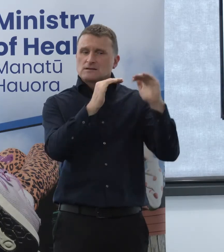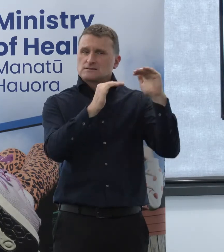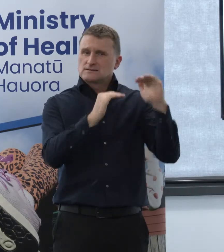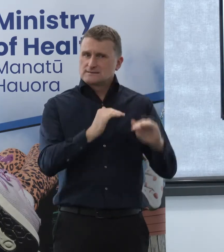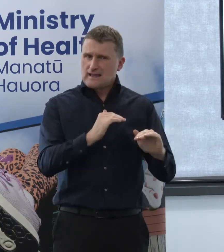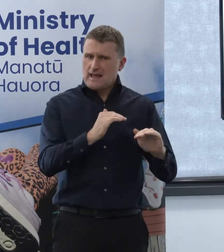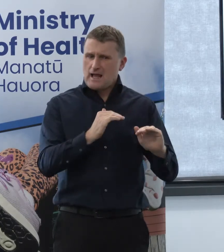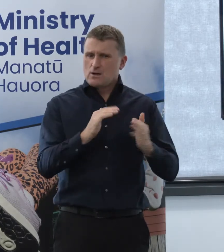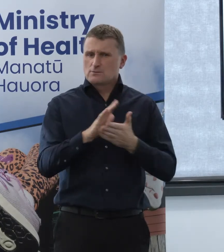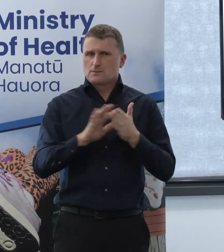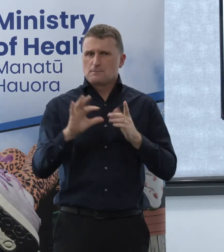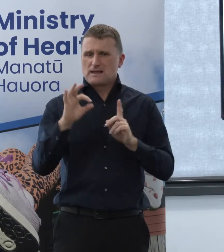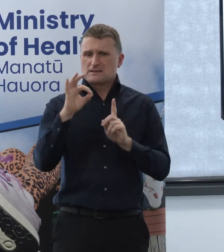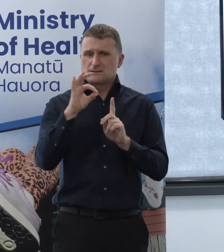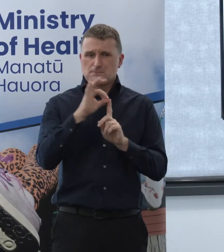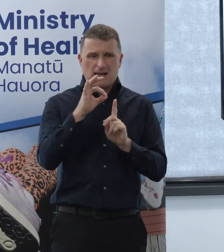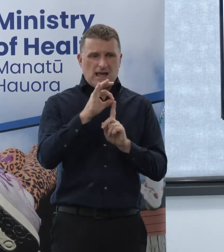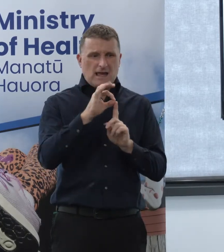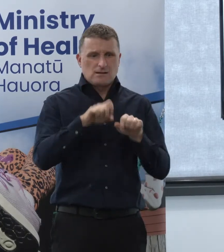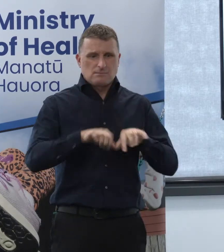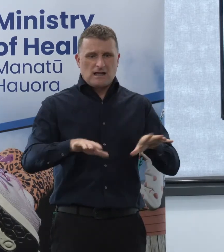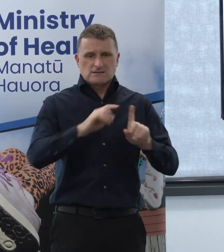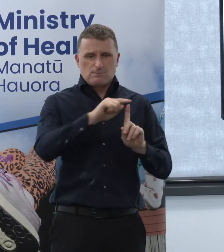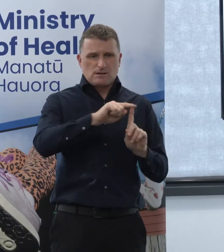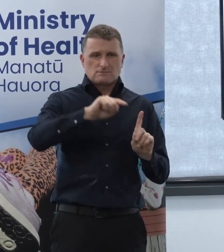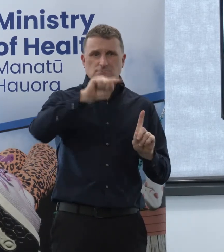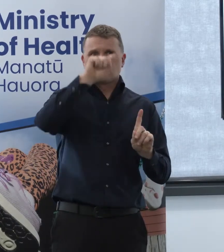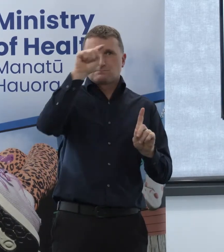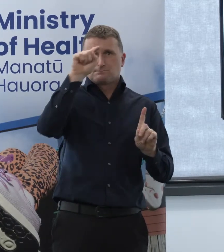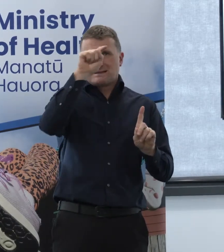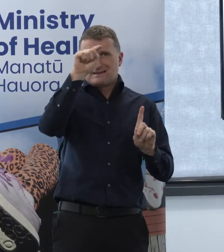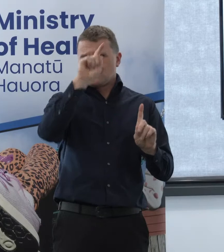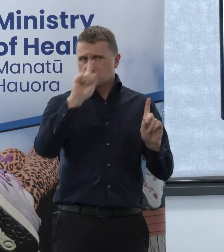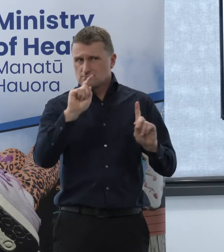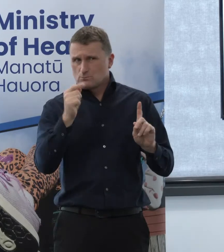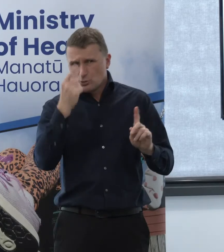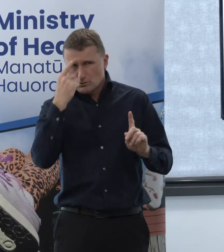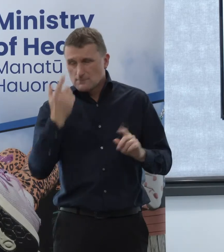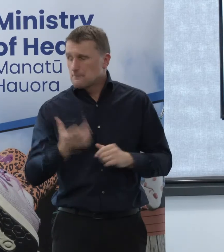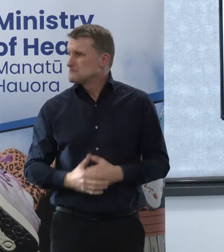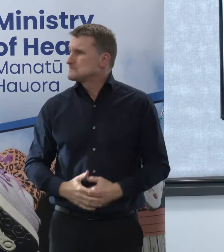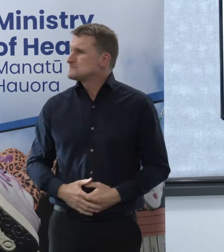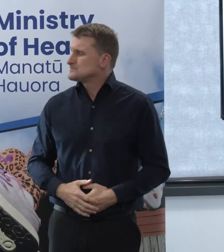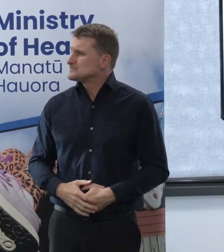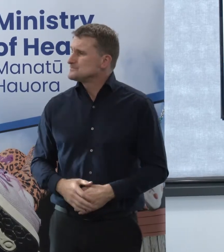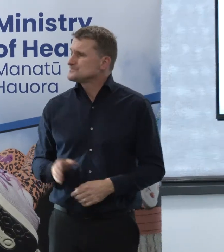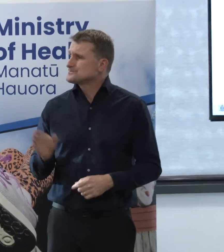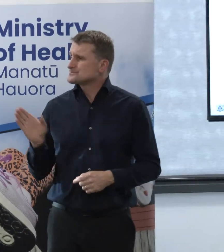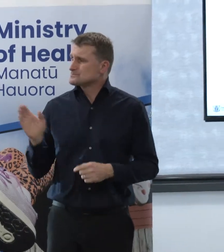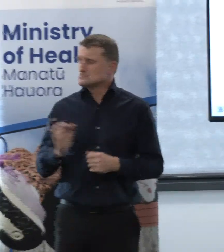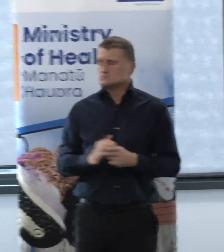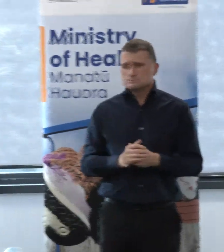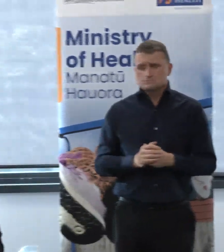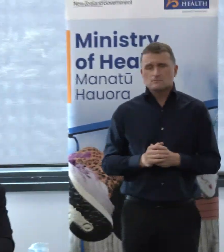likely to still be in the